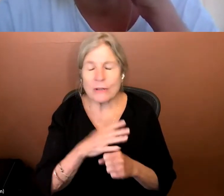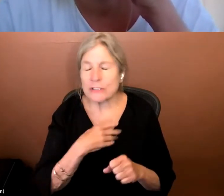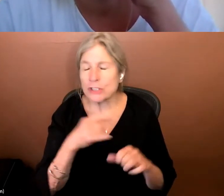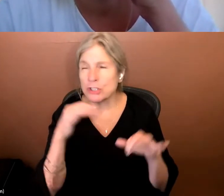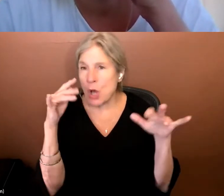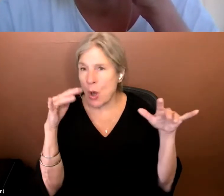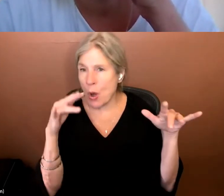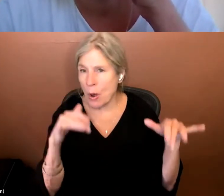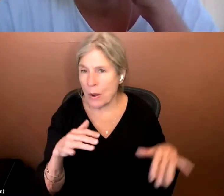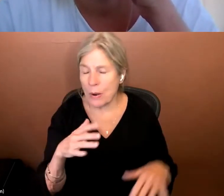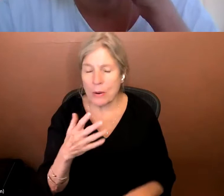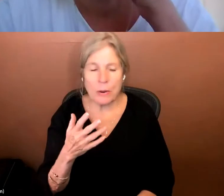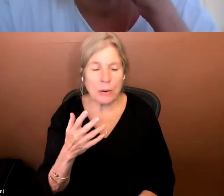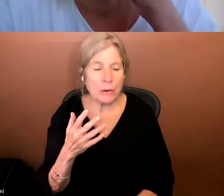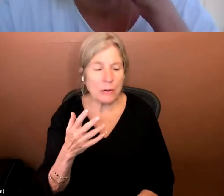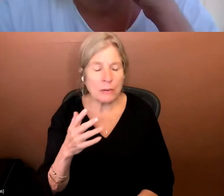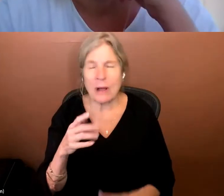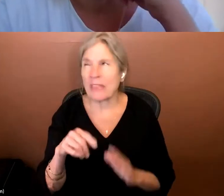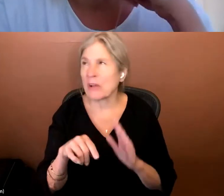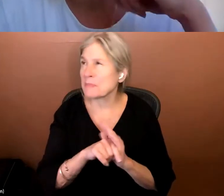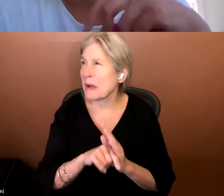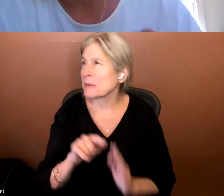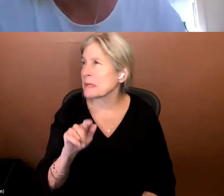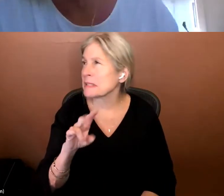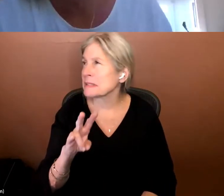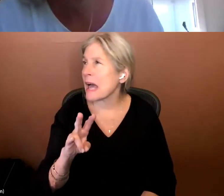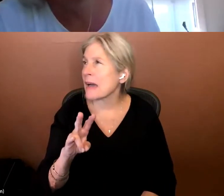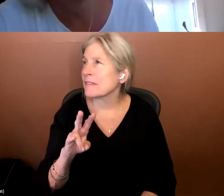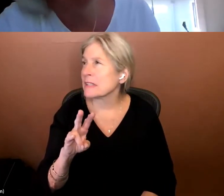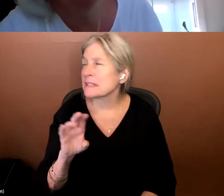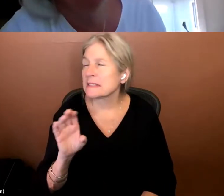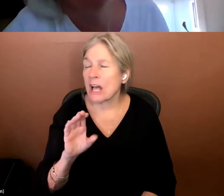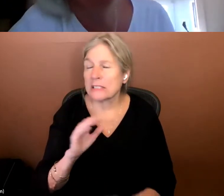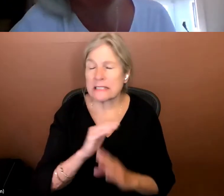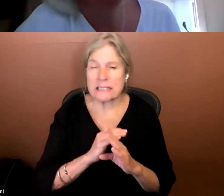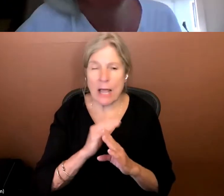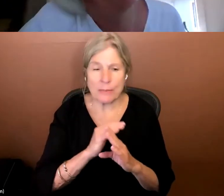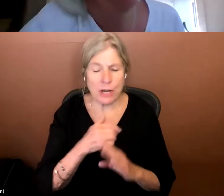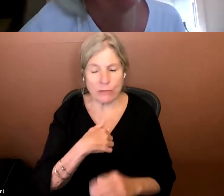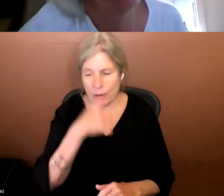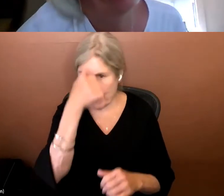Minus 27 degrees Celsius and I remember I was working every night